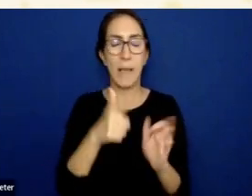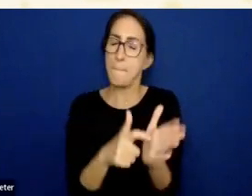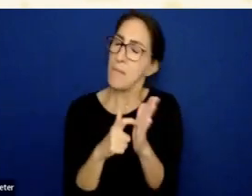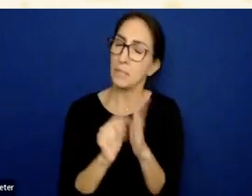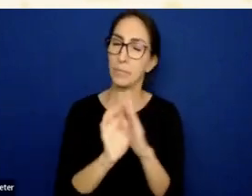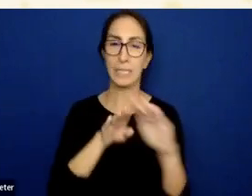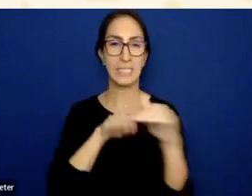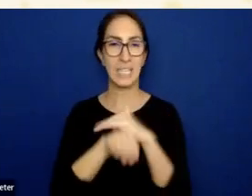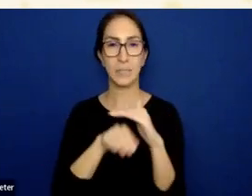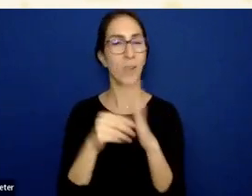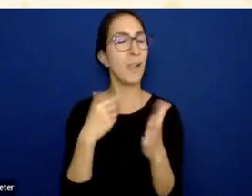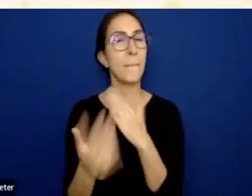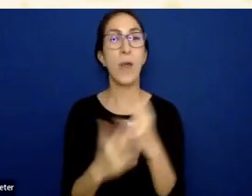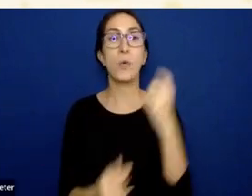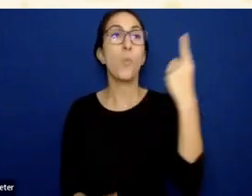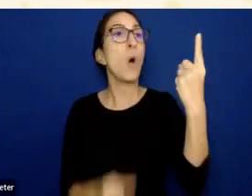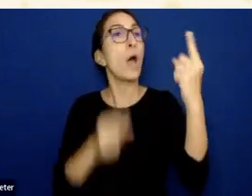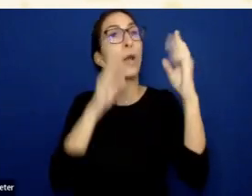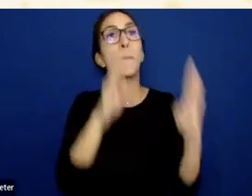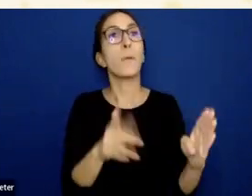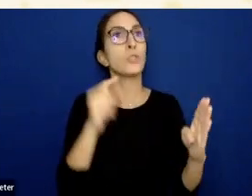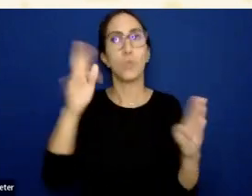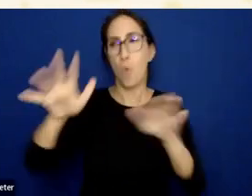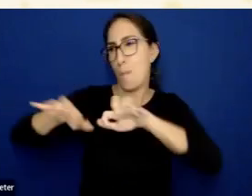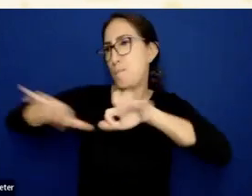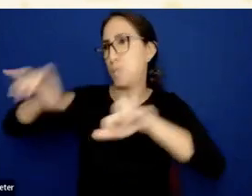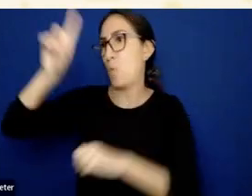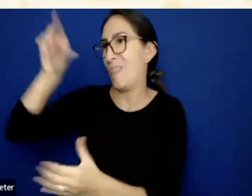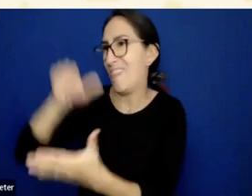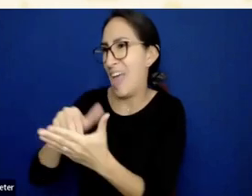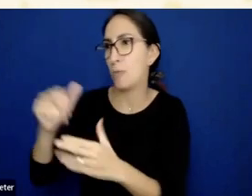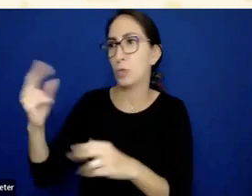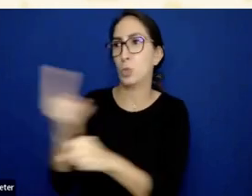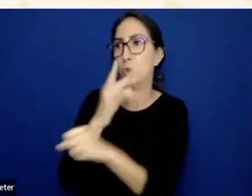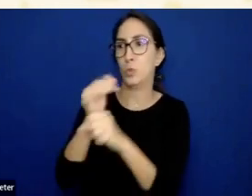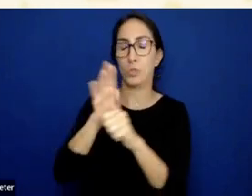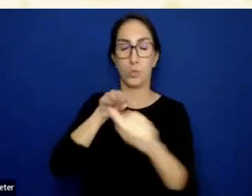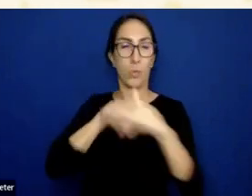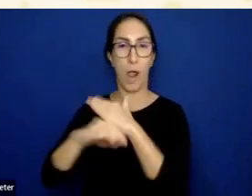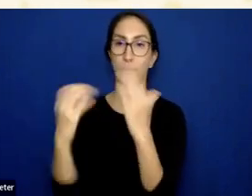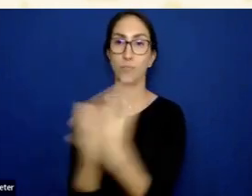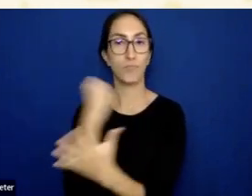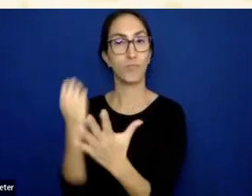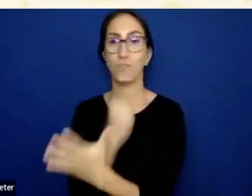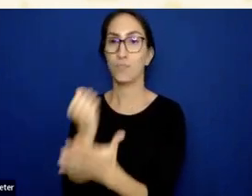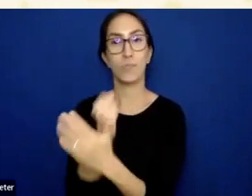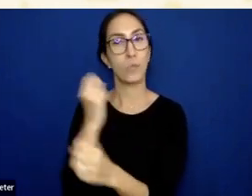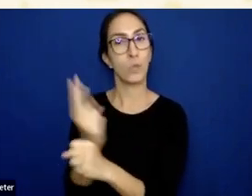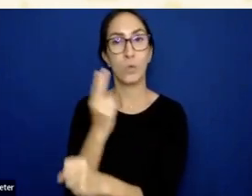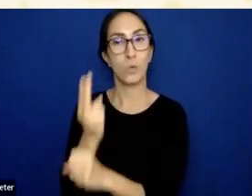or 1000 user will use our product. So we always need to think about that.